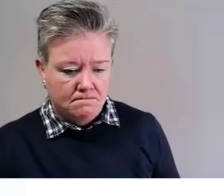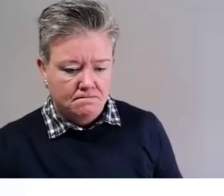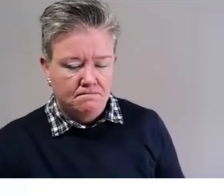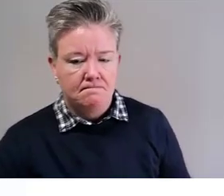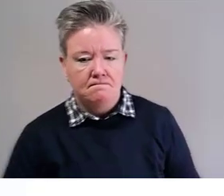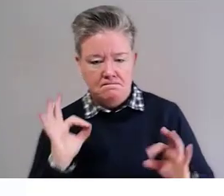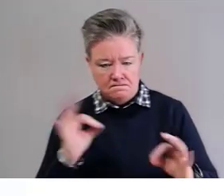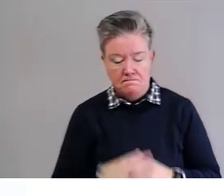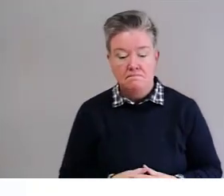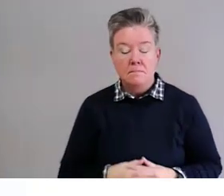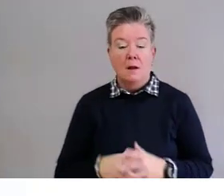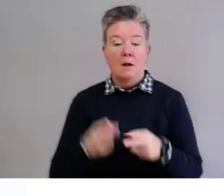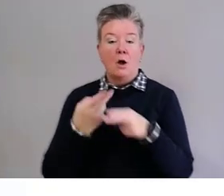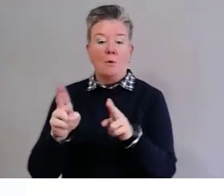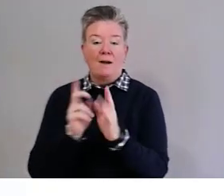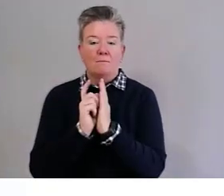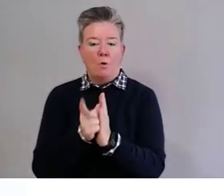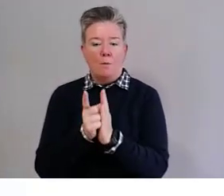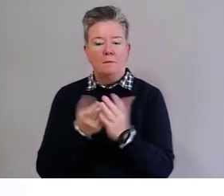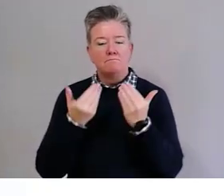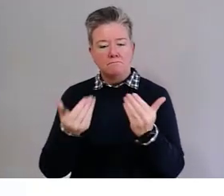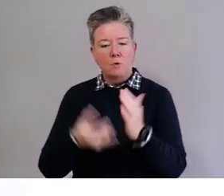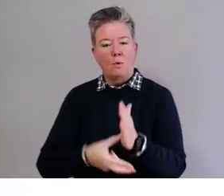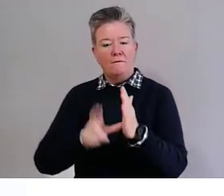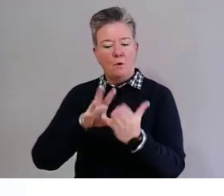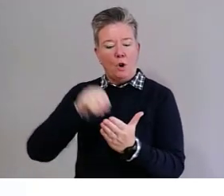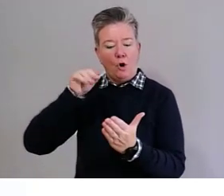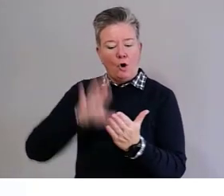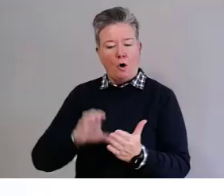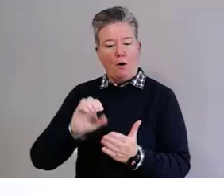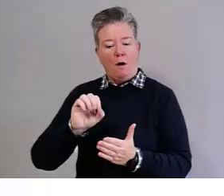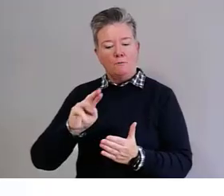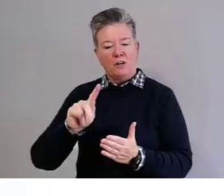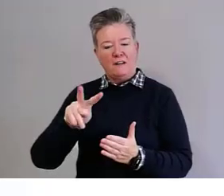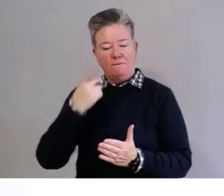I'll give you just a brief moment to review the learner objectives for today's webinar,